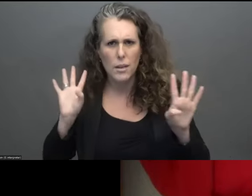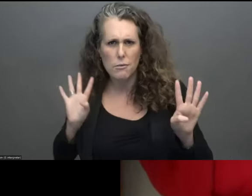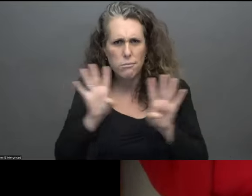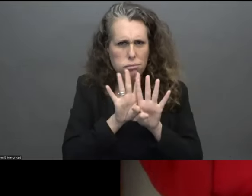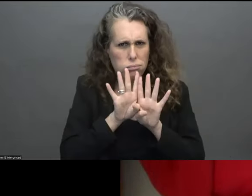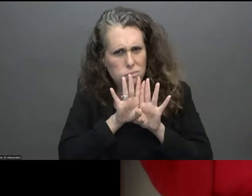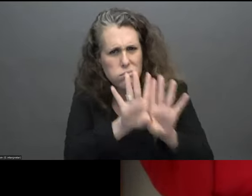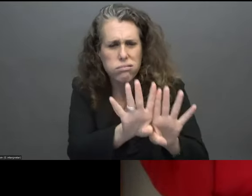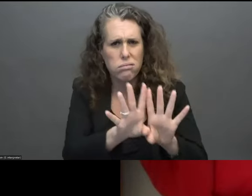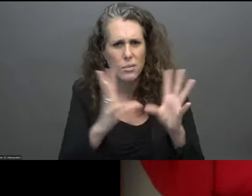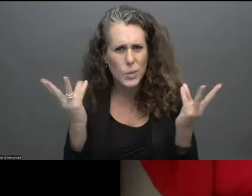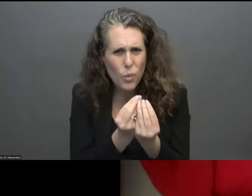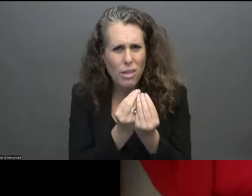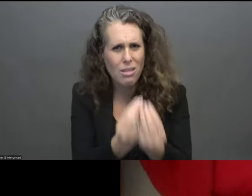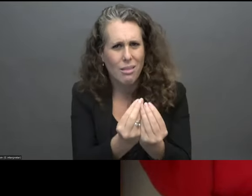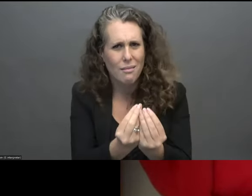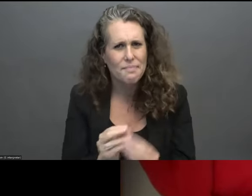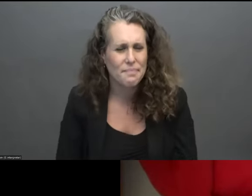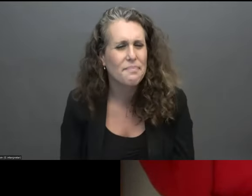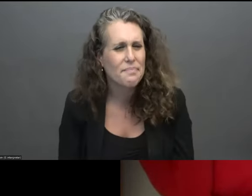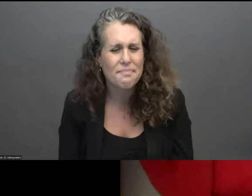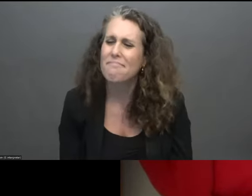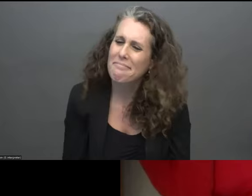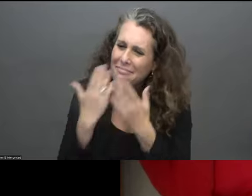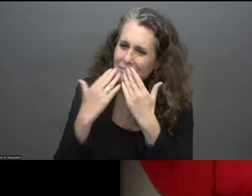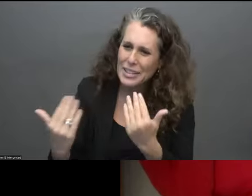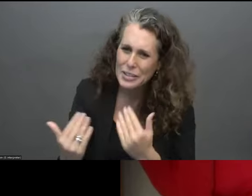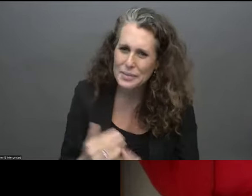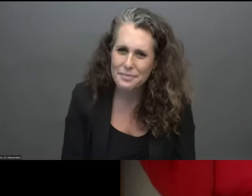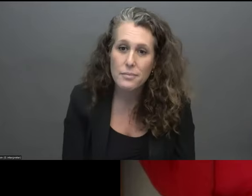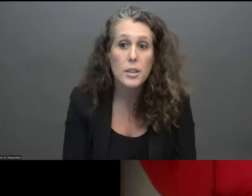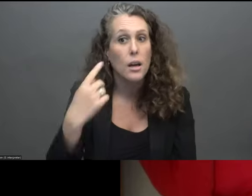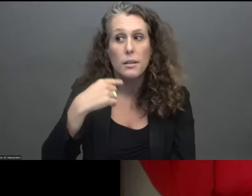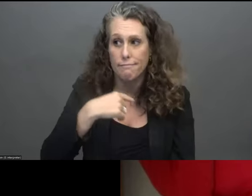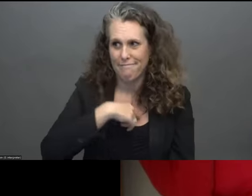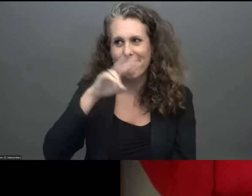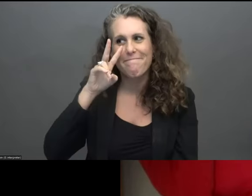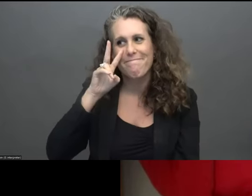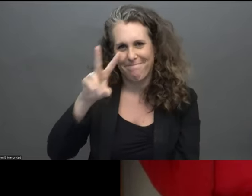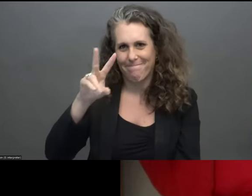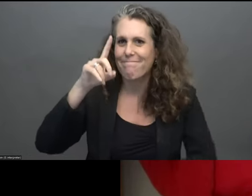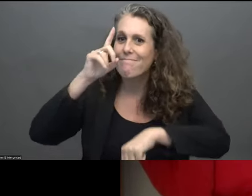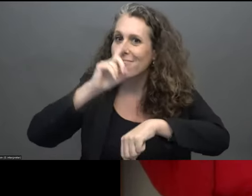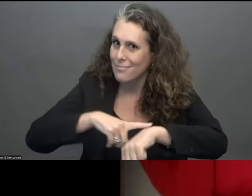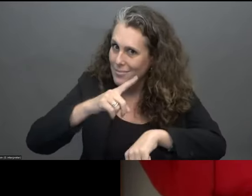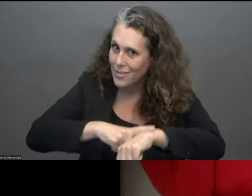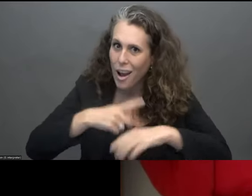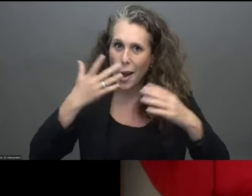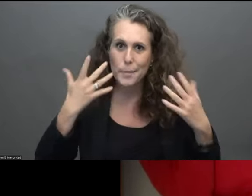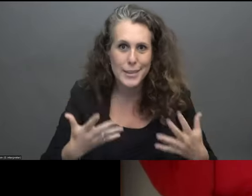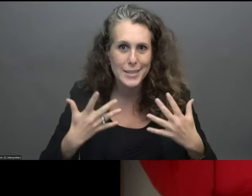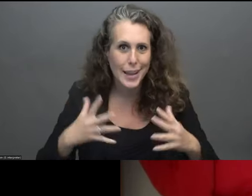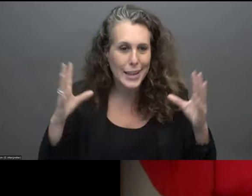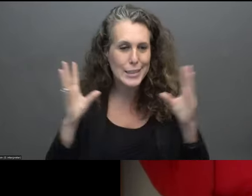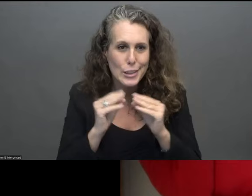16:49:08 So thanks for that. And I see that our time for this session is already running